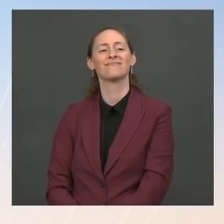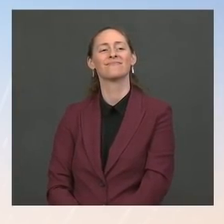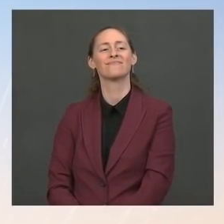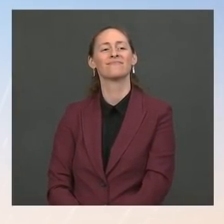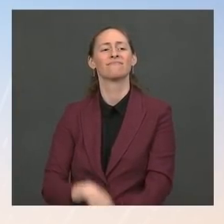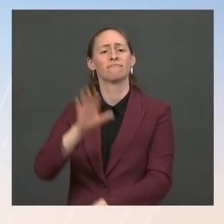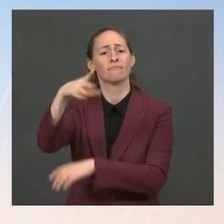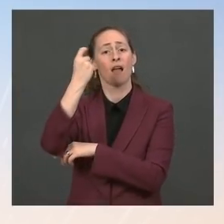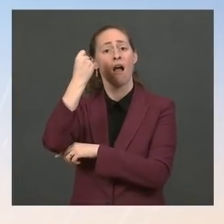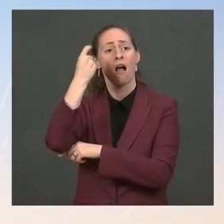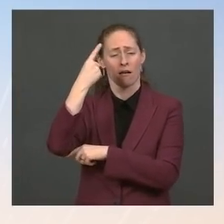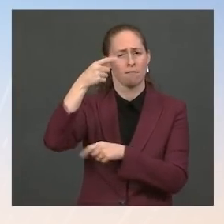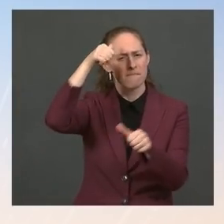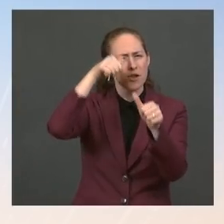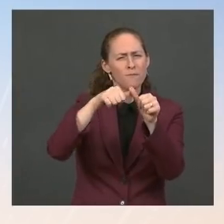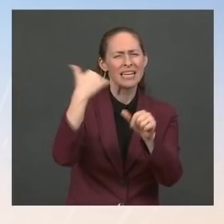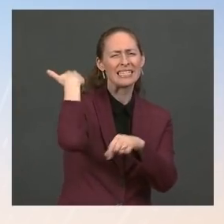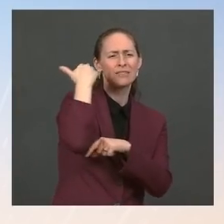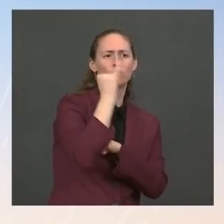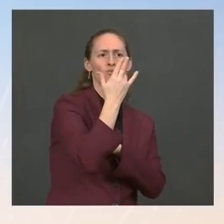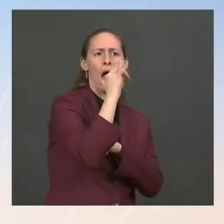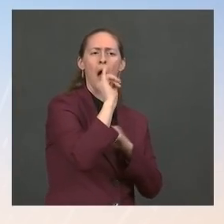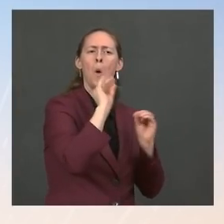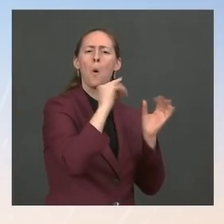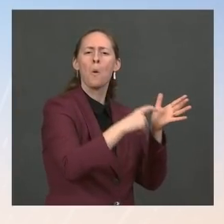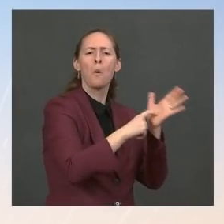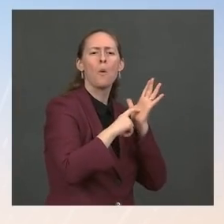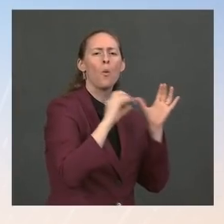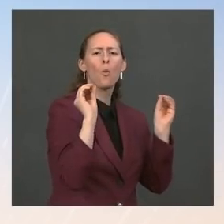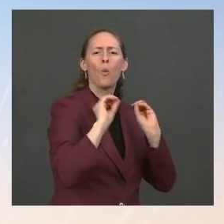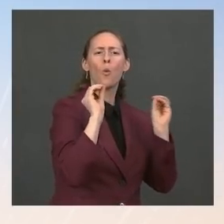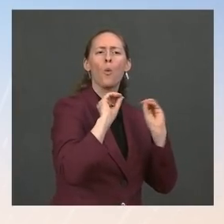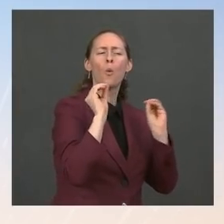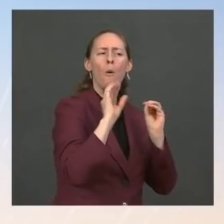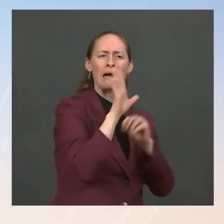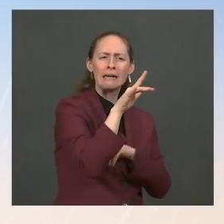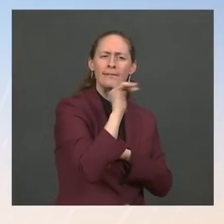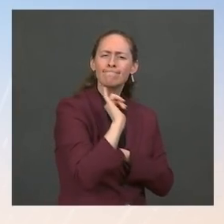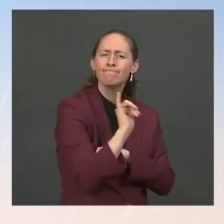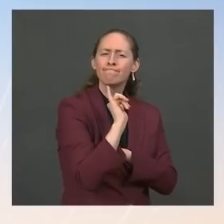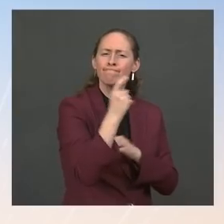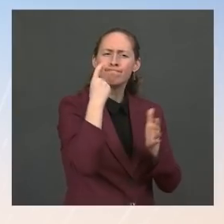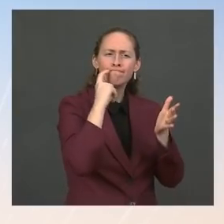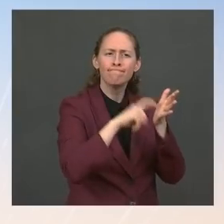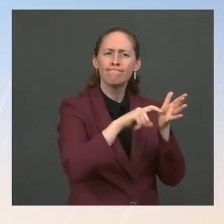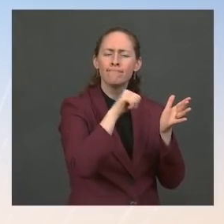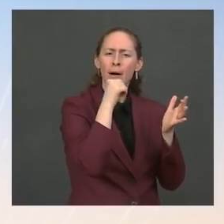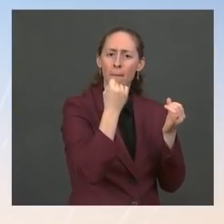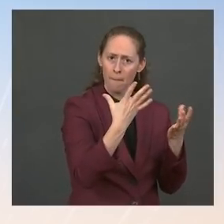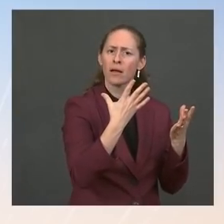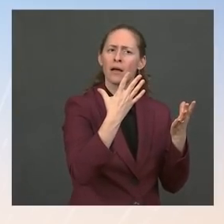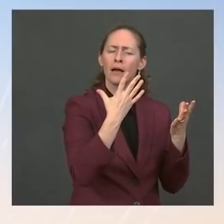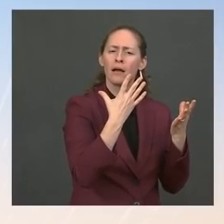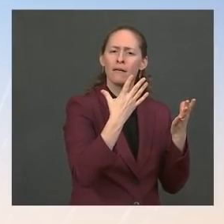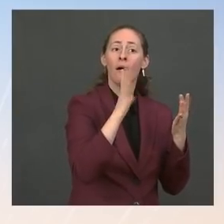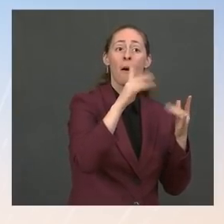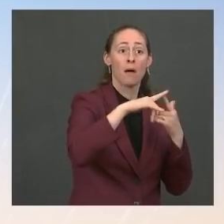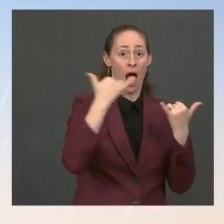we were averaging less than 250,000 first shots per day. It's clear that these requirements, driven by the President's leadership,